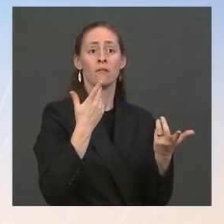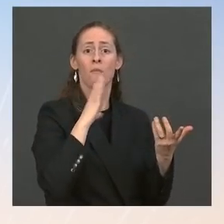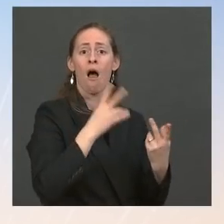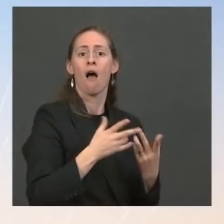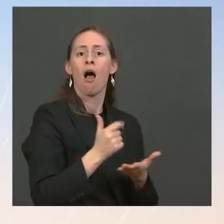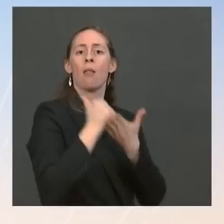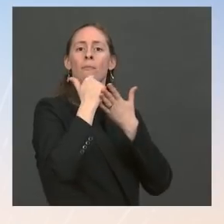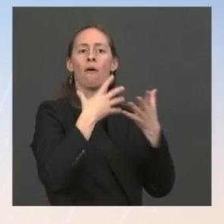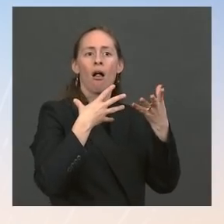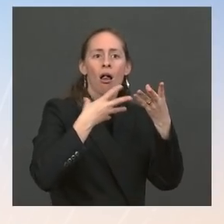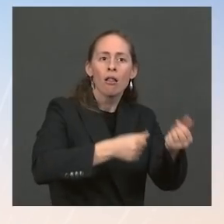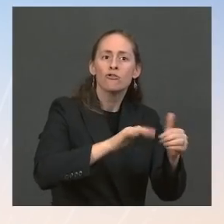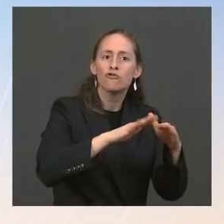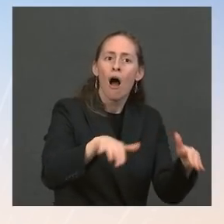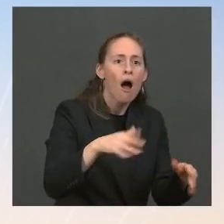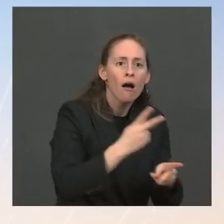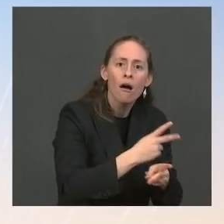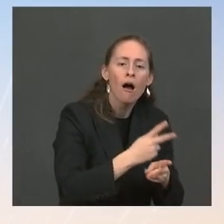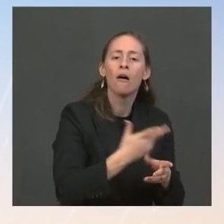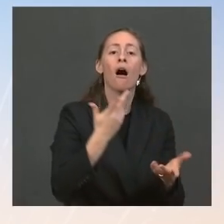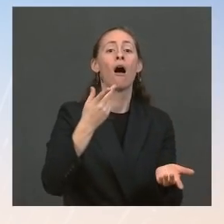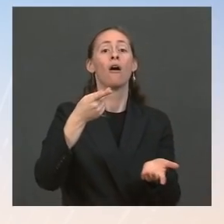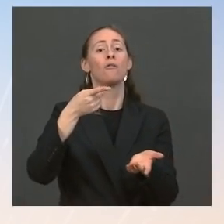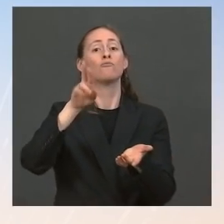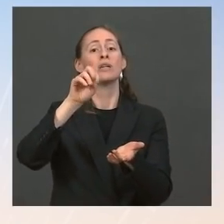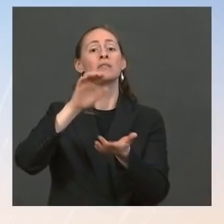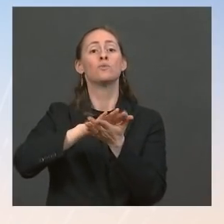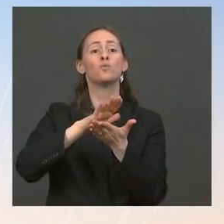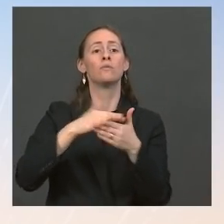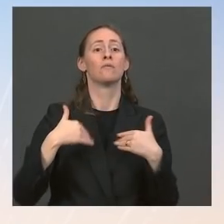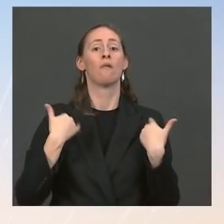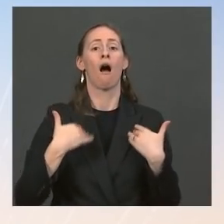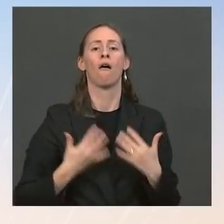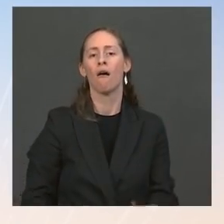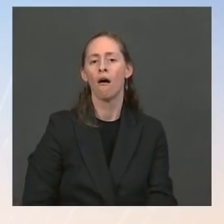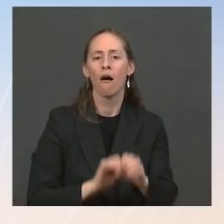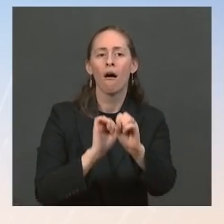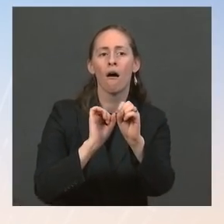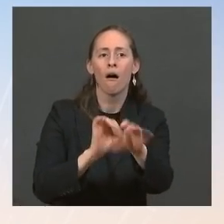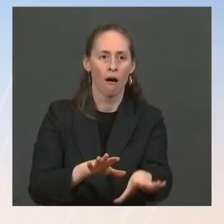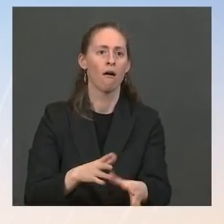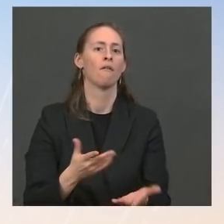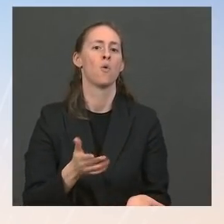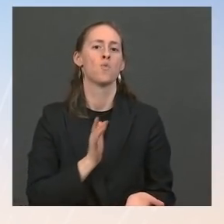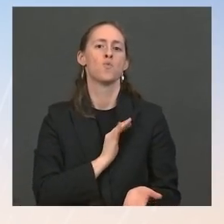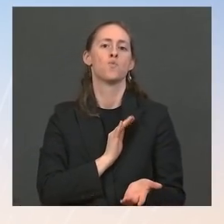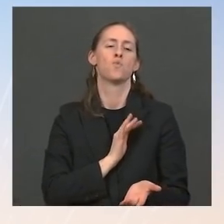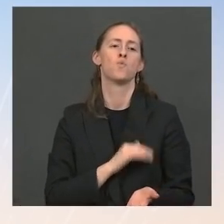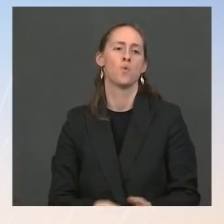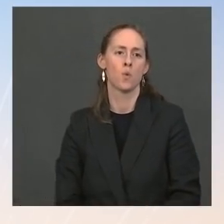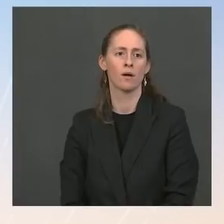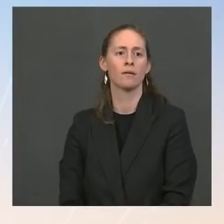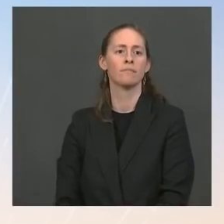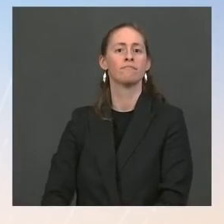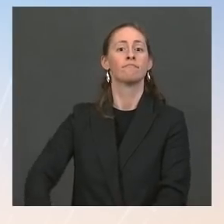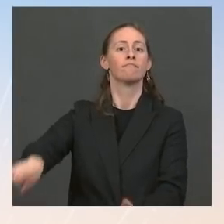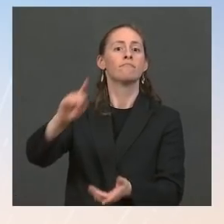starting in 2022, saving families $8,600; leading to the construction of additional housing units. We're seeing housing and the cost of rent